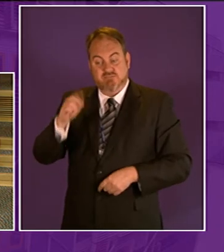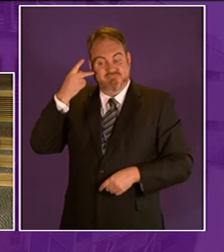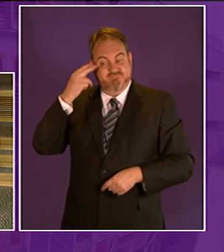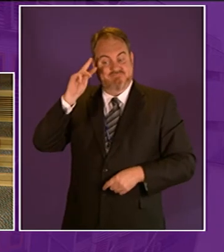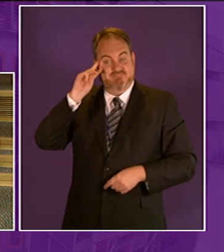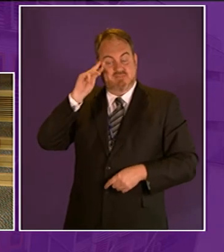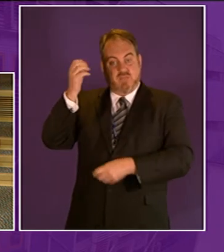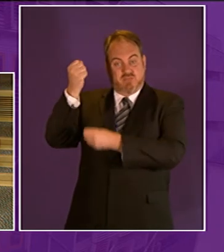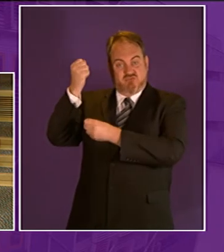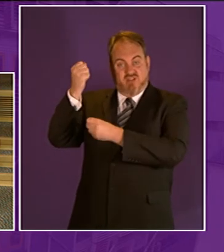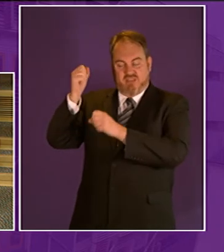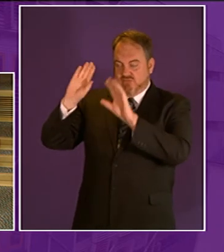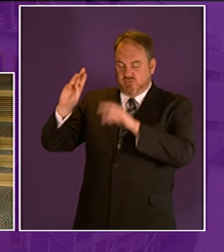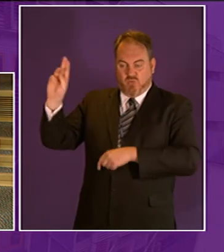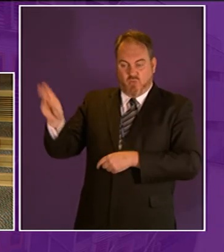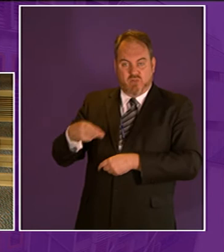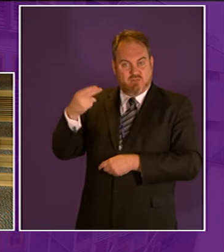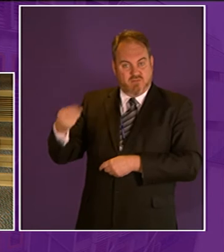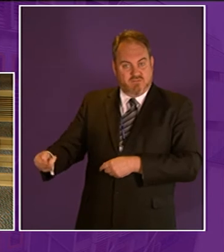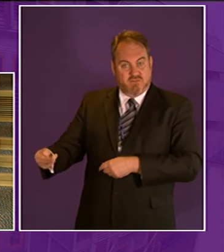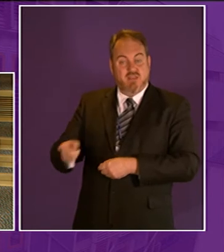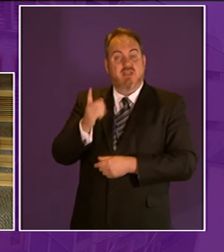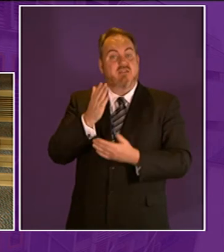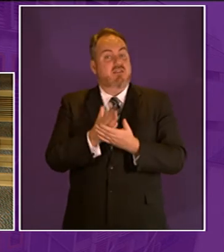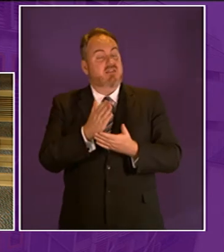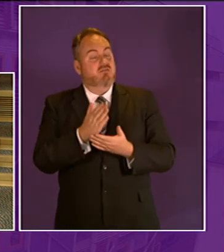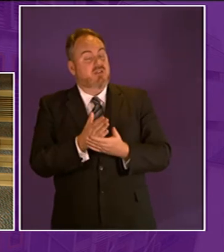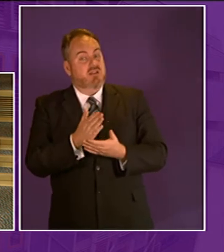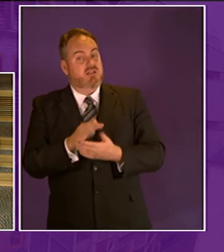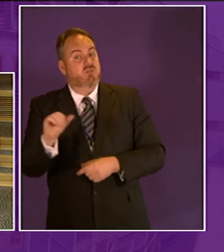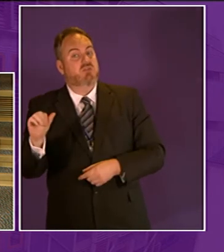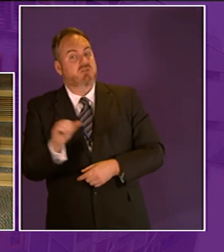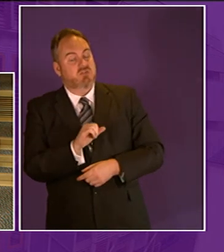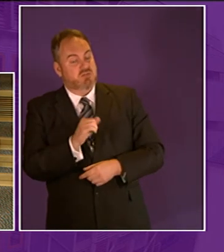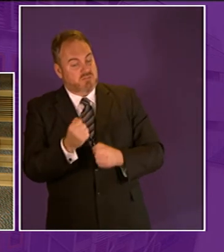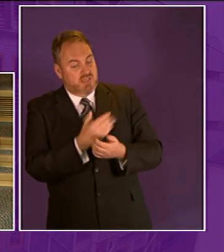take place in an environment in which they can succeed, so that young people can secure